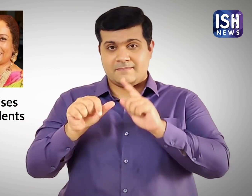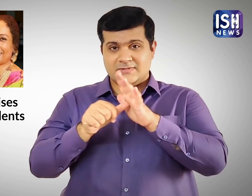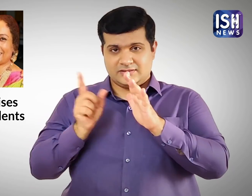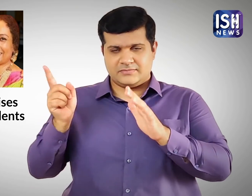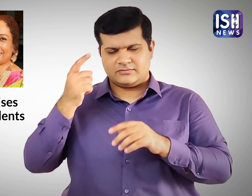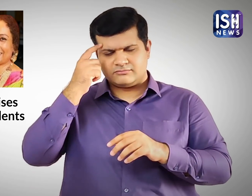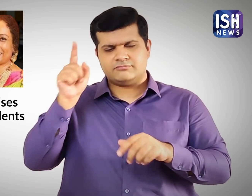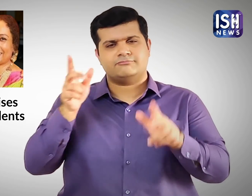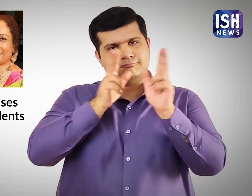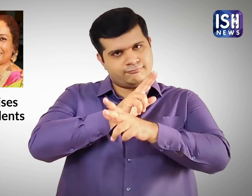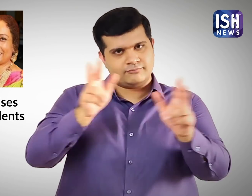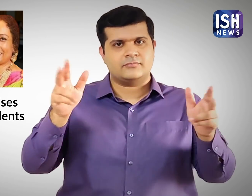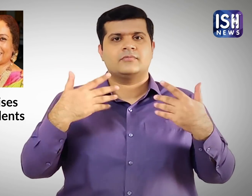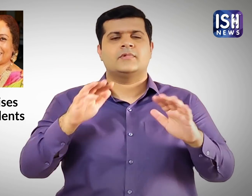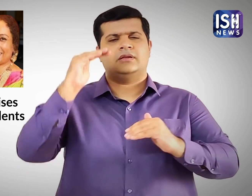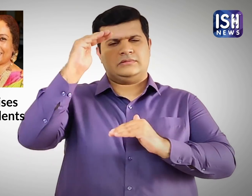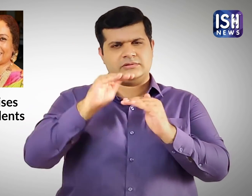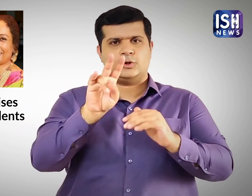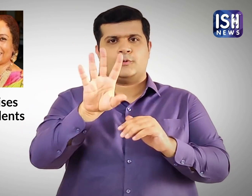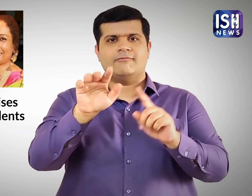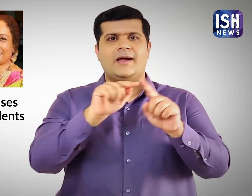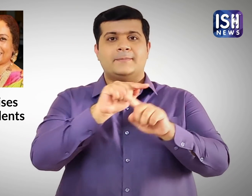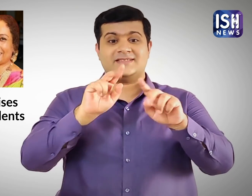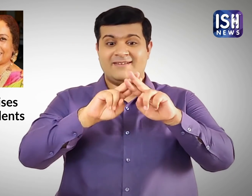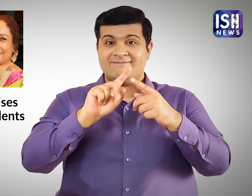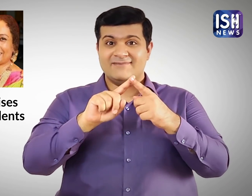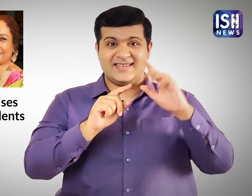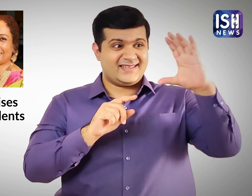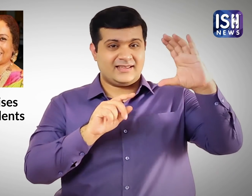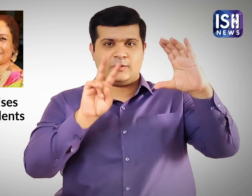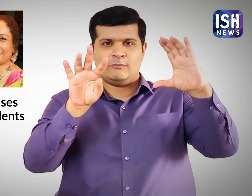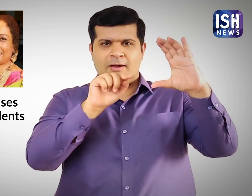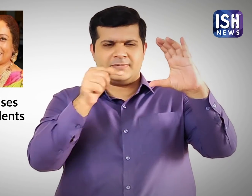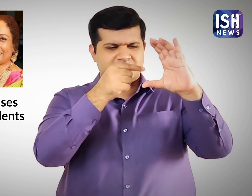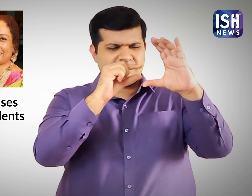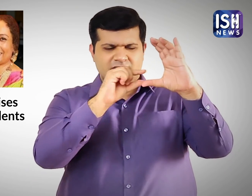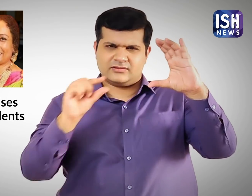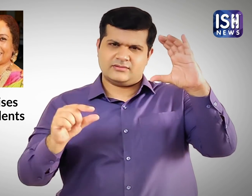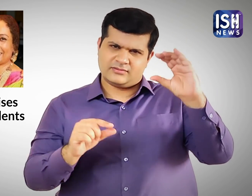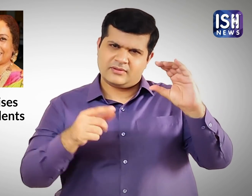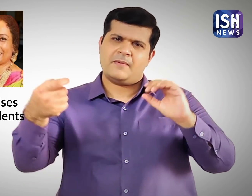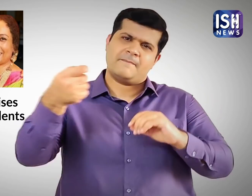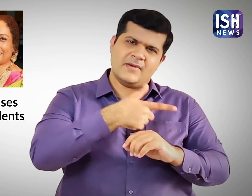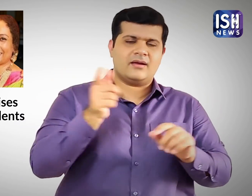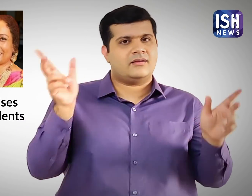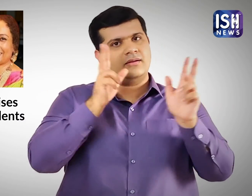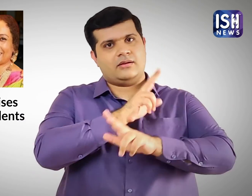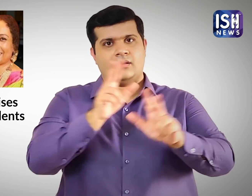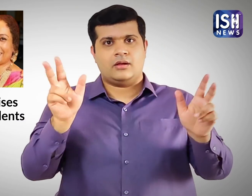Seeing the plight of the parents, the Principal announced 25% reduction in the school fees.